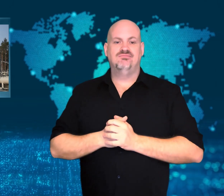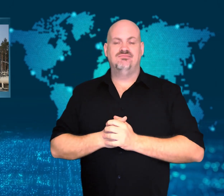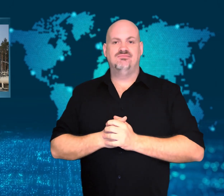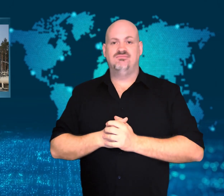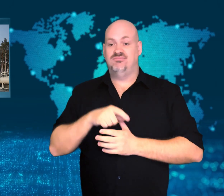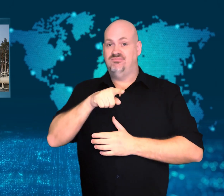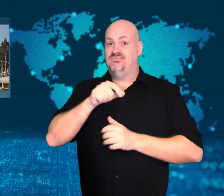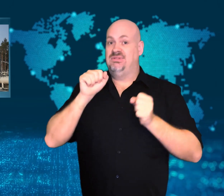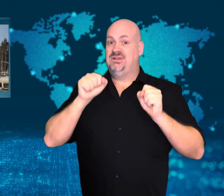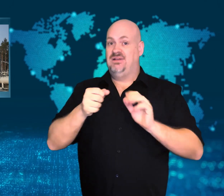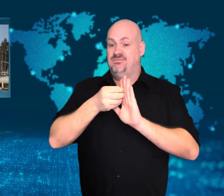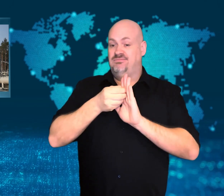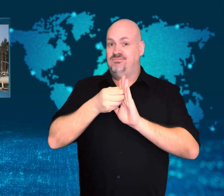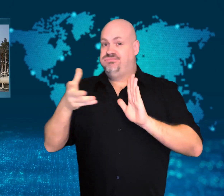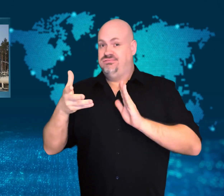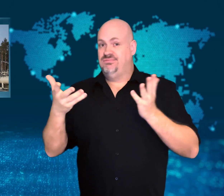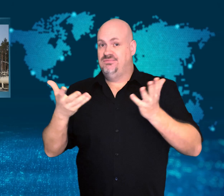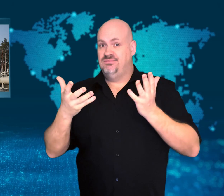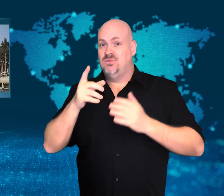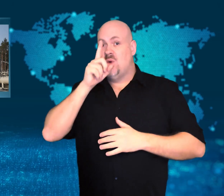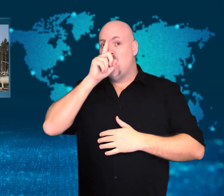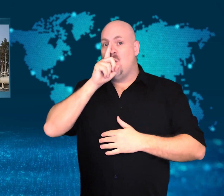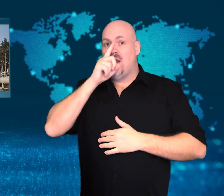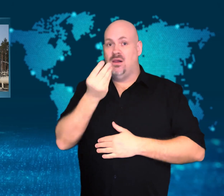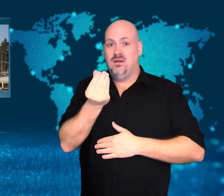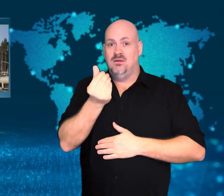bans were finalized.